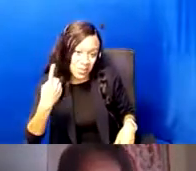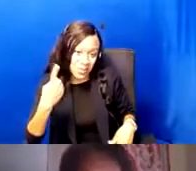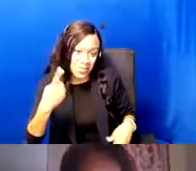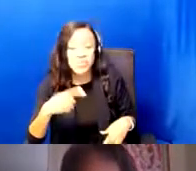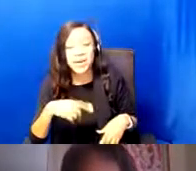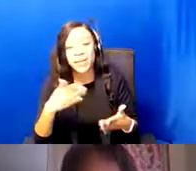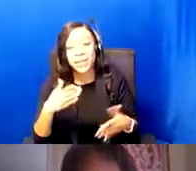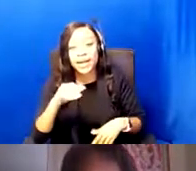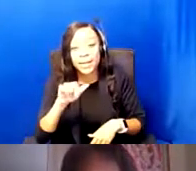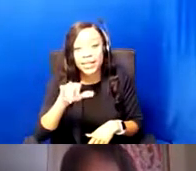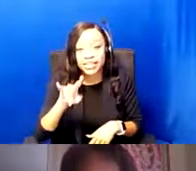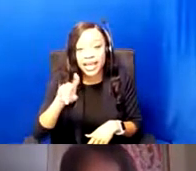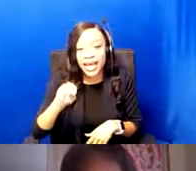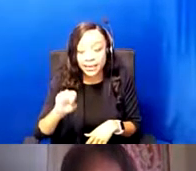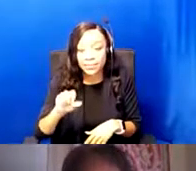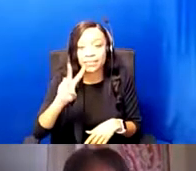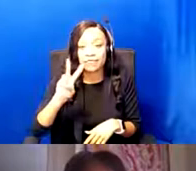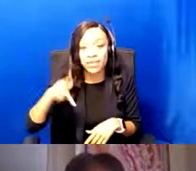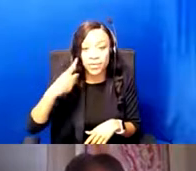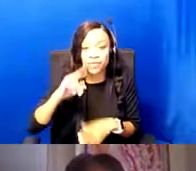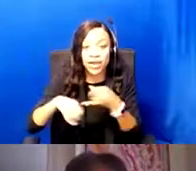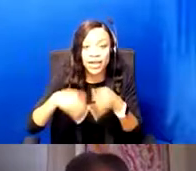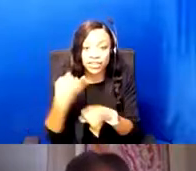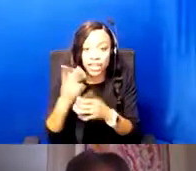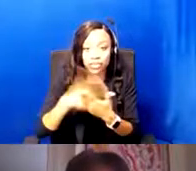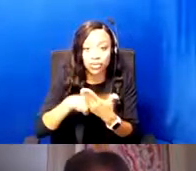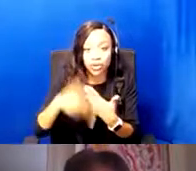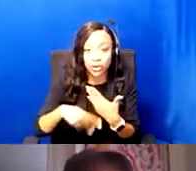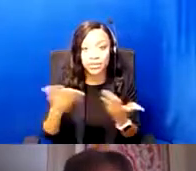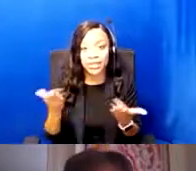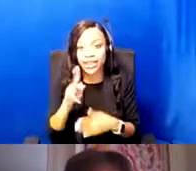I'm the vice president for international programming and dance at the Kennedy Center.